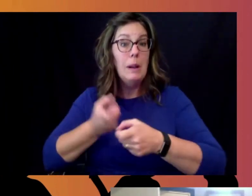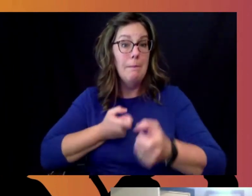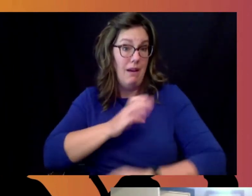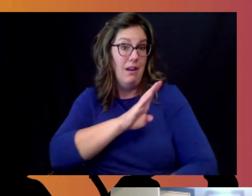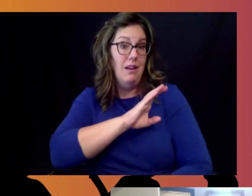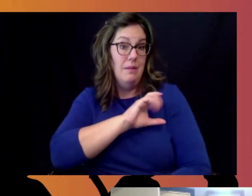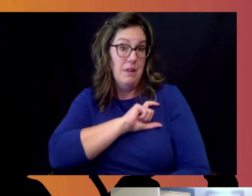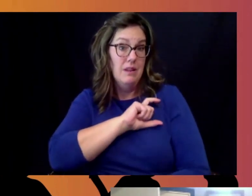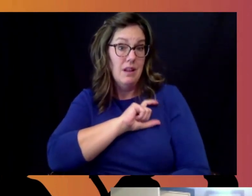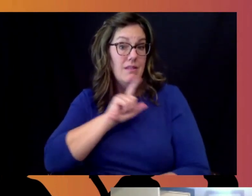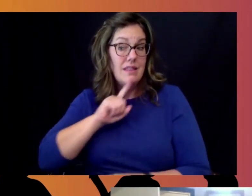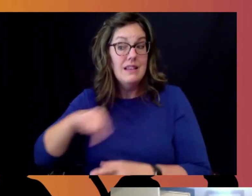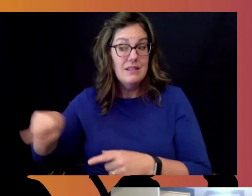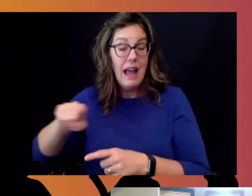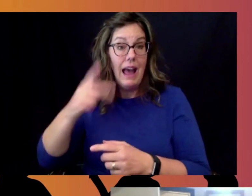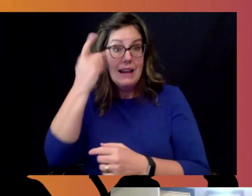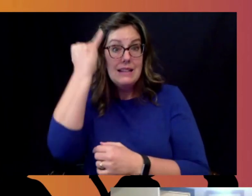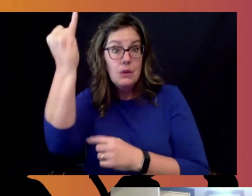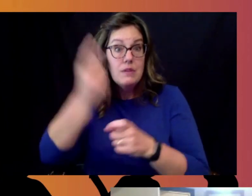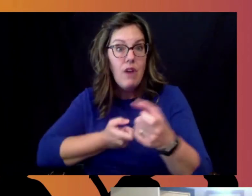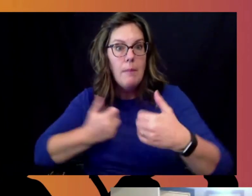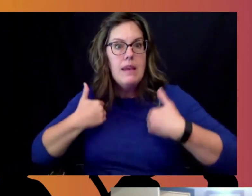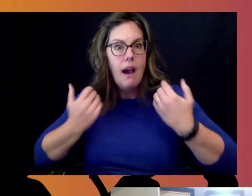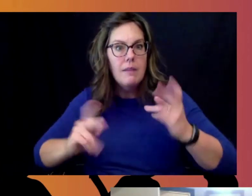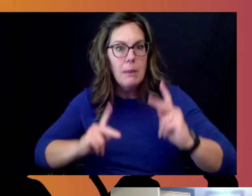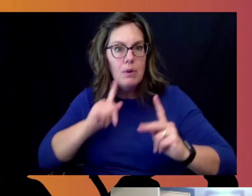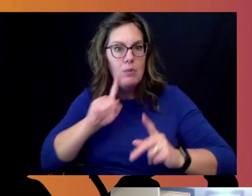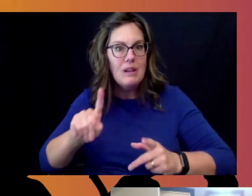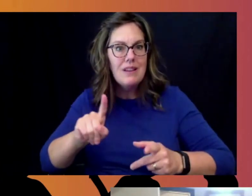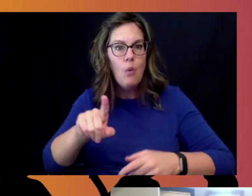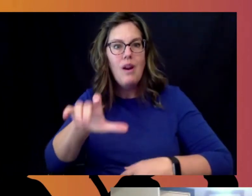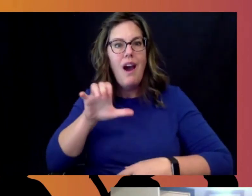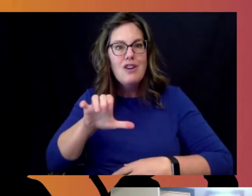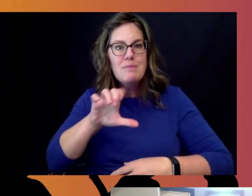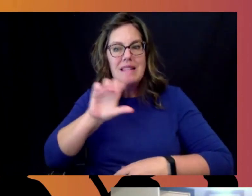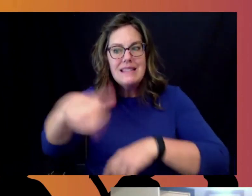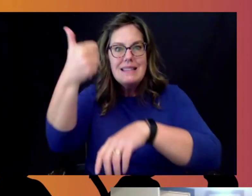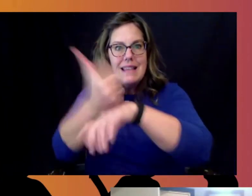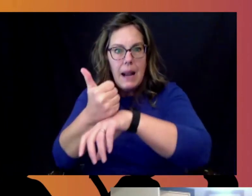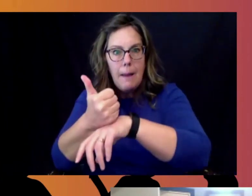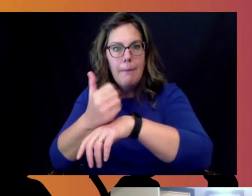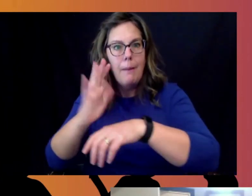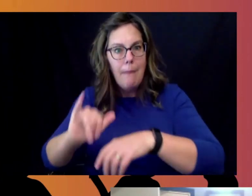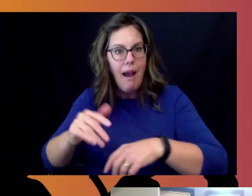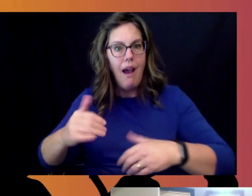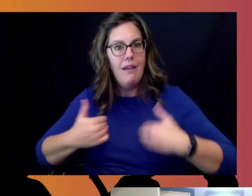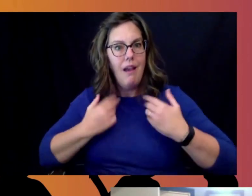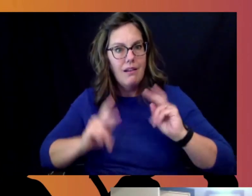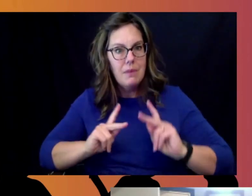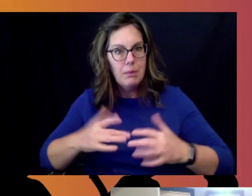people and was executed a hundred percent by young people um that was so powerful so i think